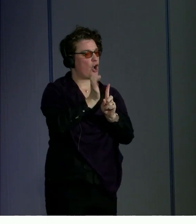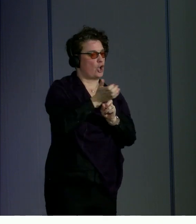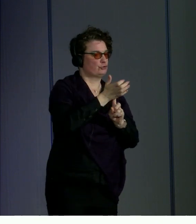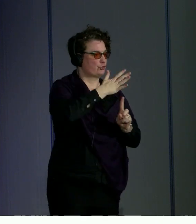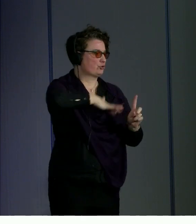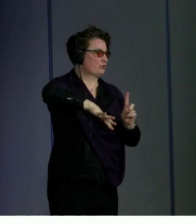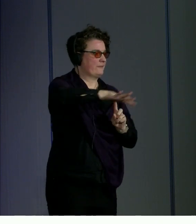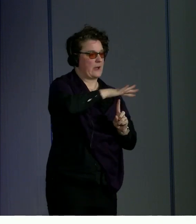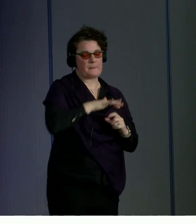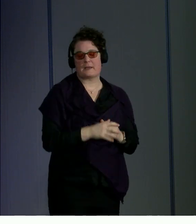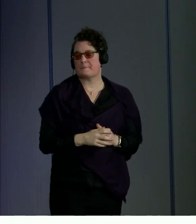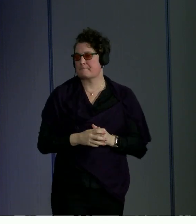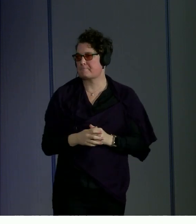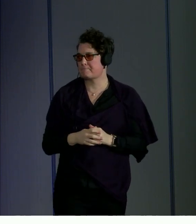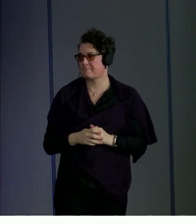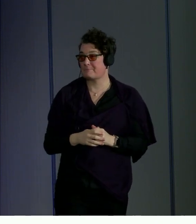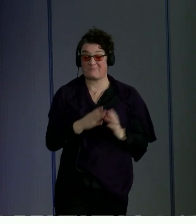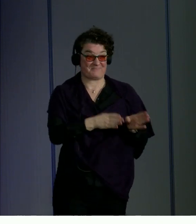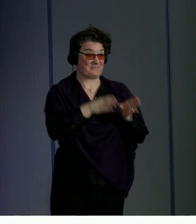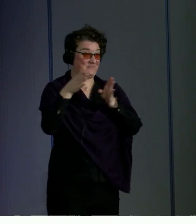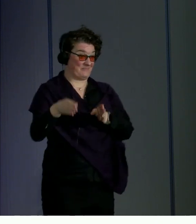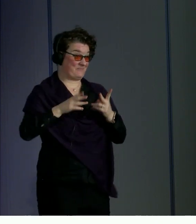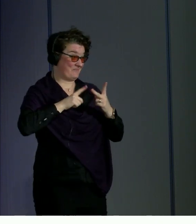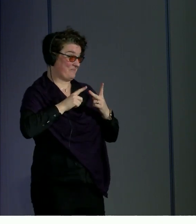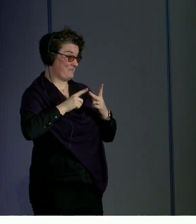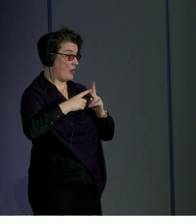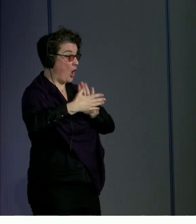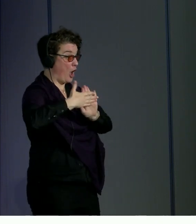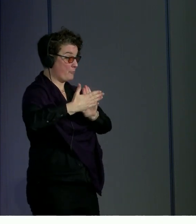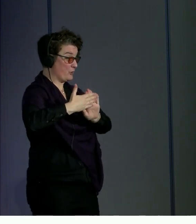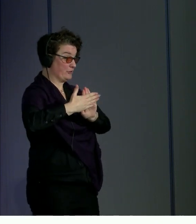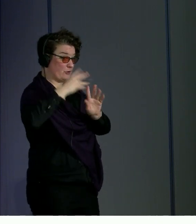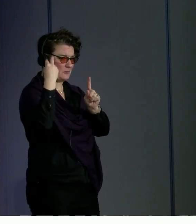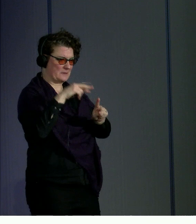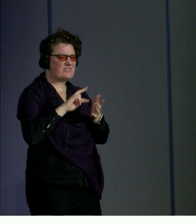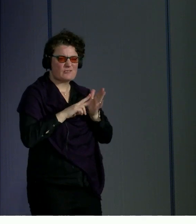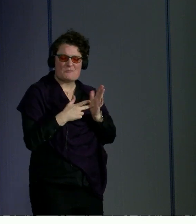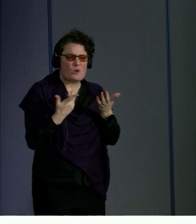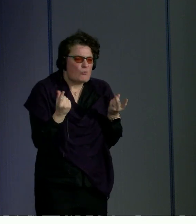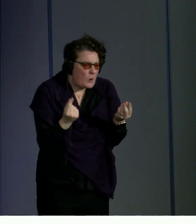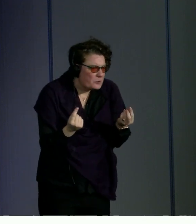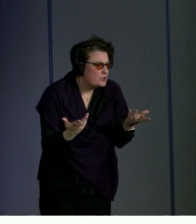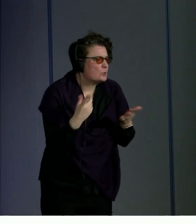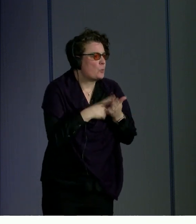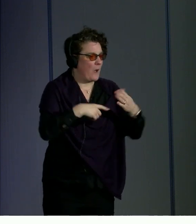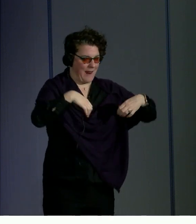From operational perspective, that means what we do in the action that can be taken.